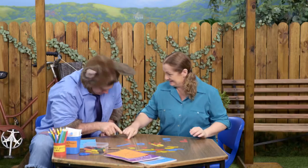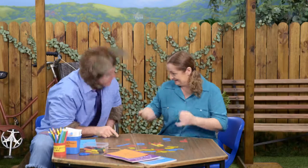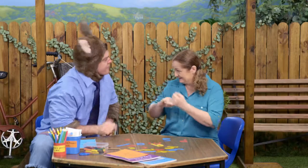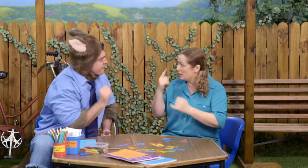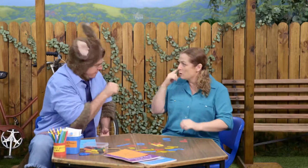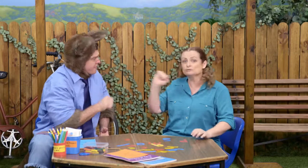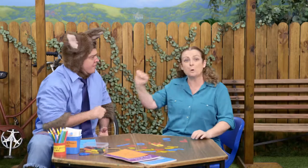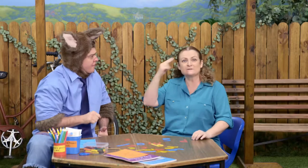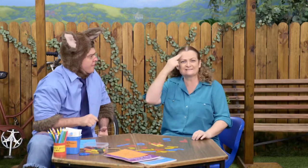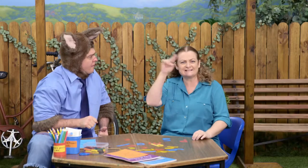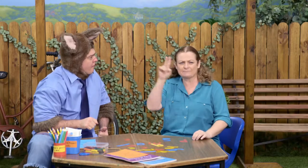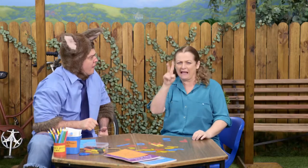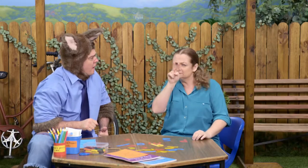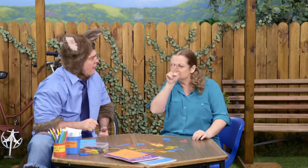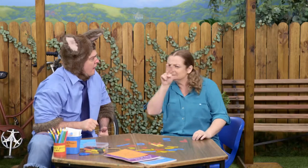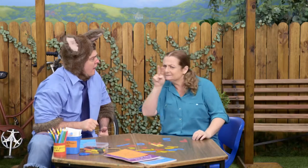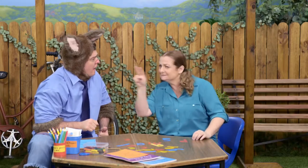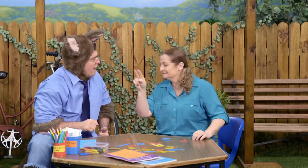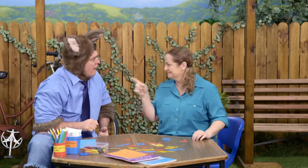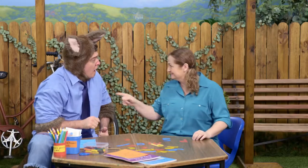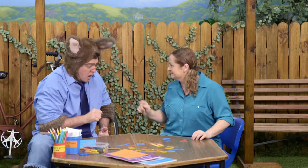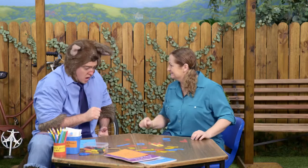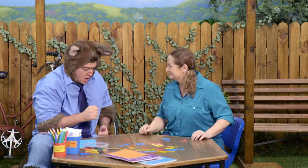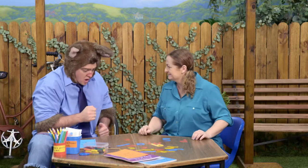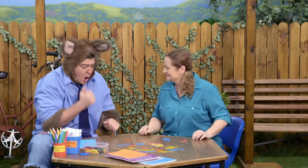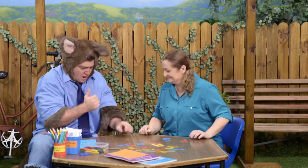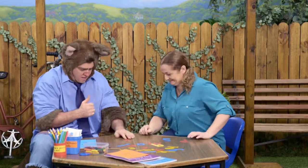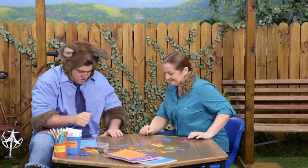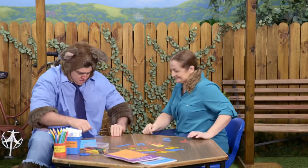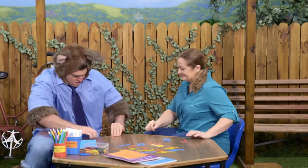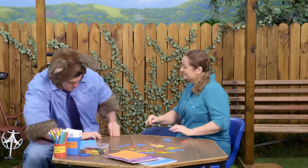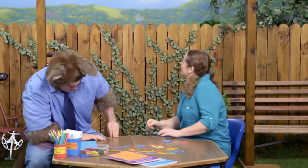Yeah. Look at your name again! Mm. OK.